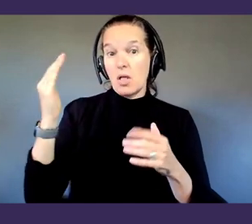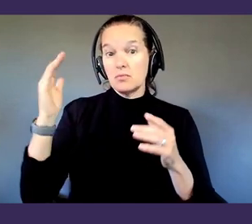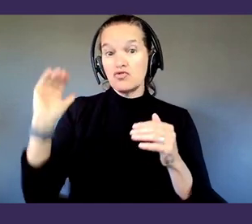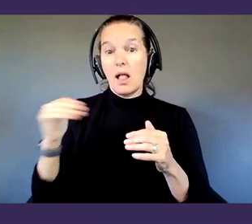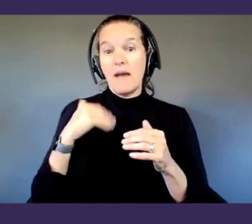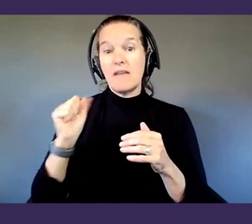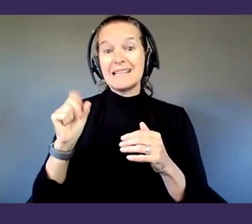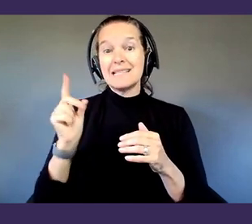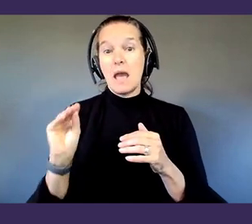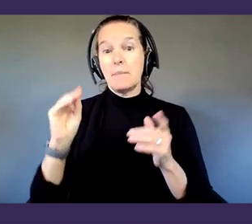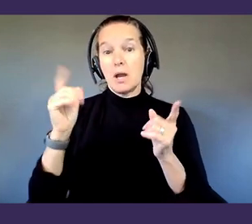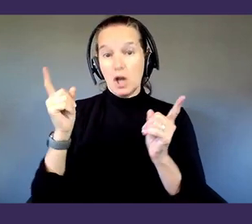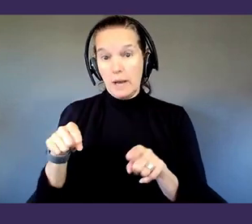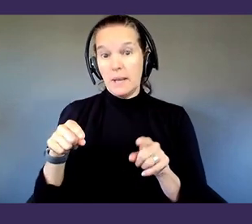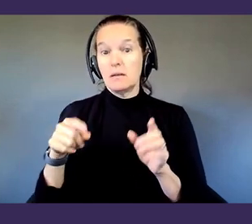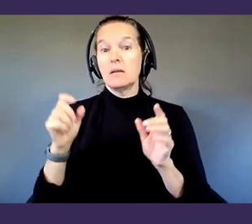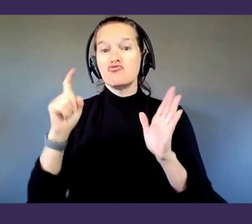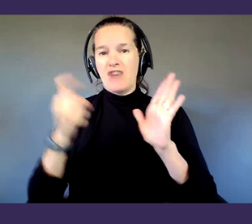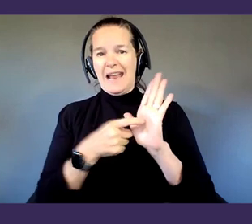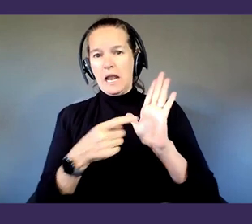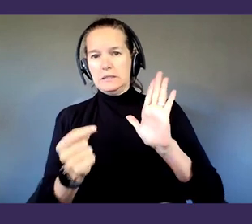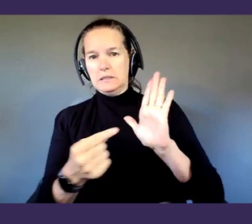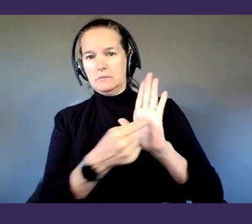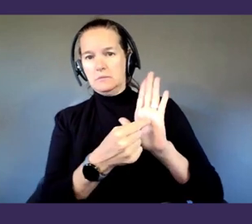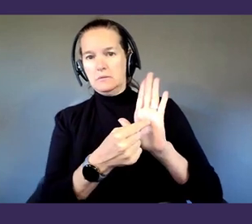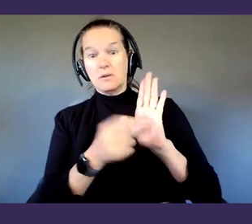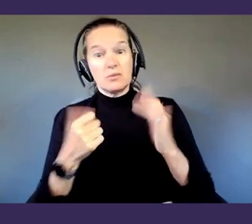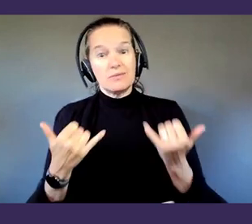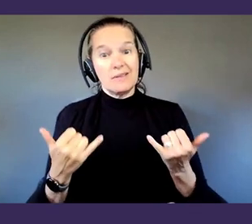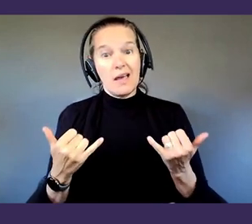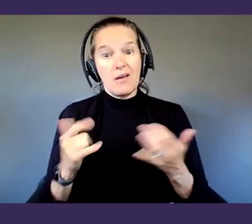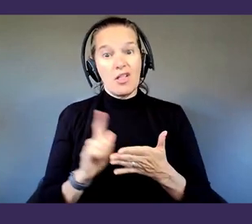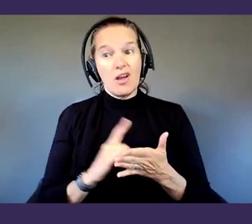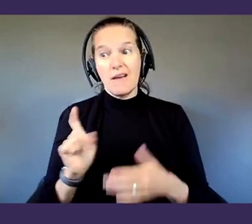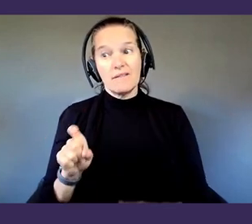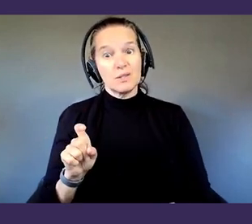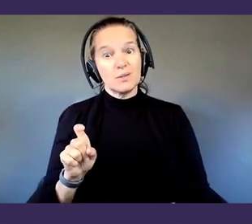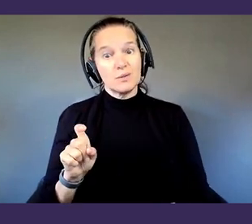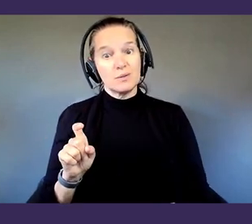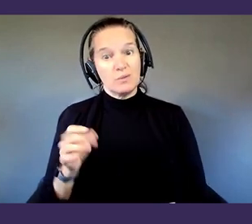And now they kind of have to, right? So the other important feature